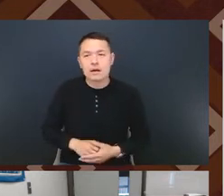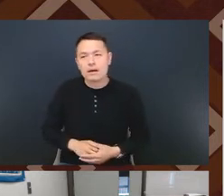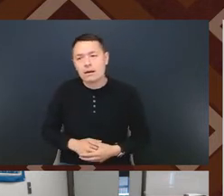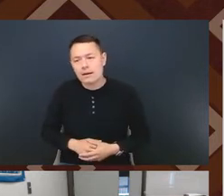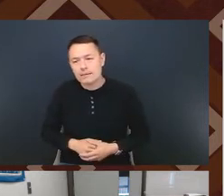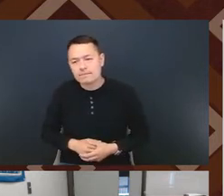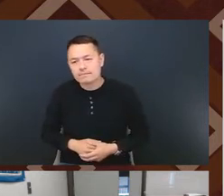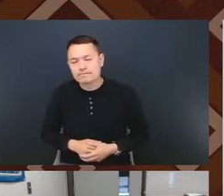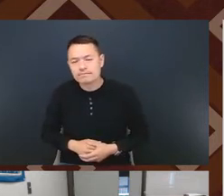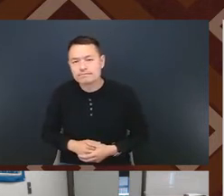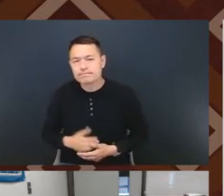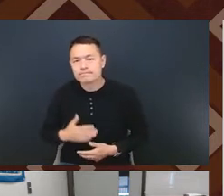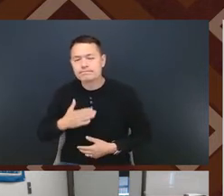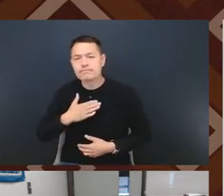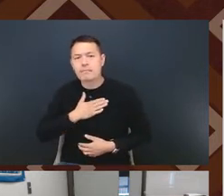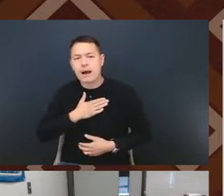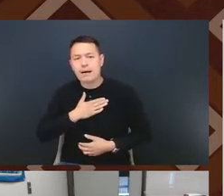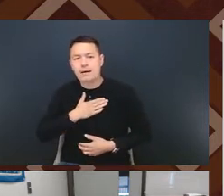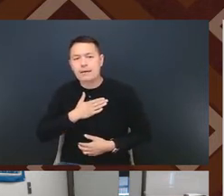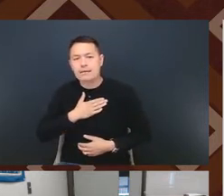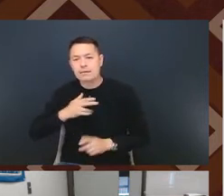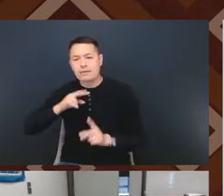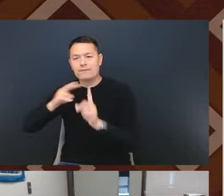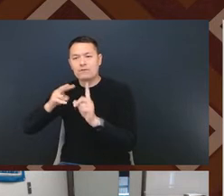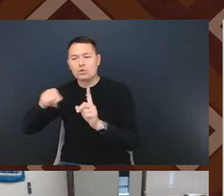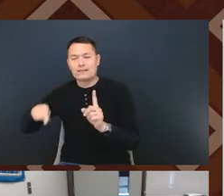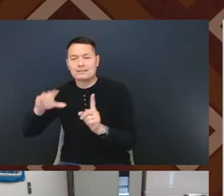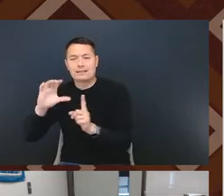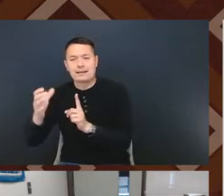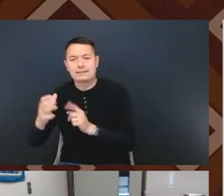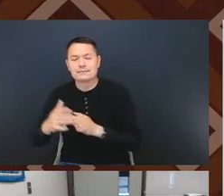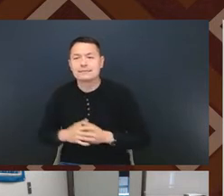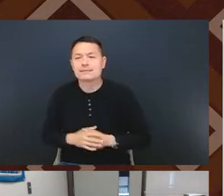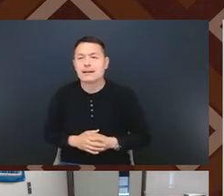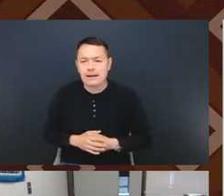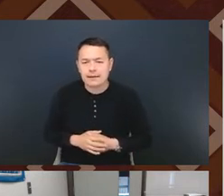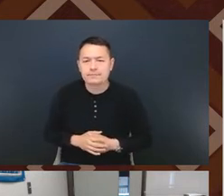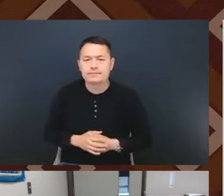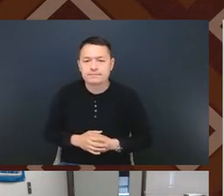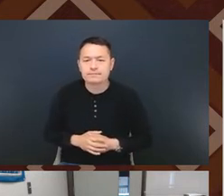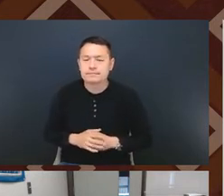My take on the case is kind of different